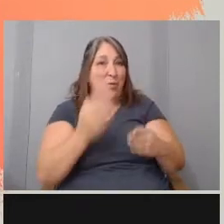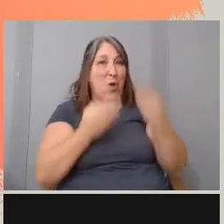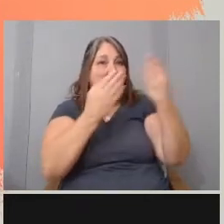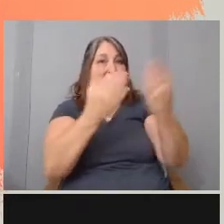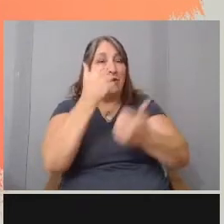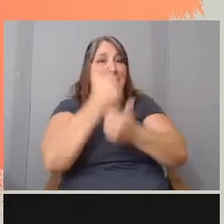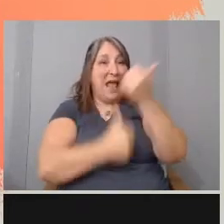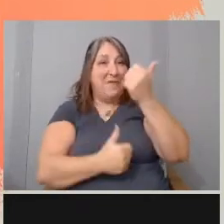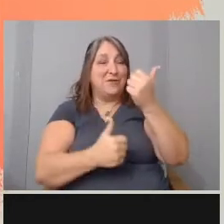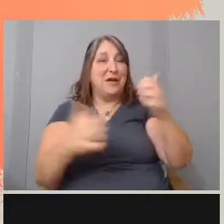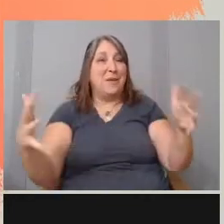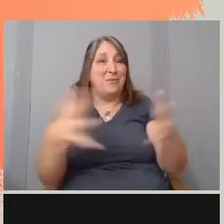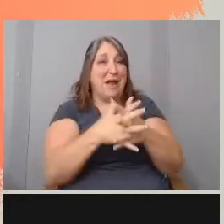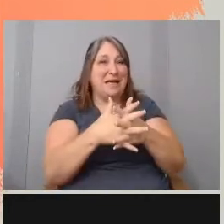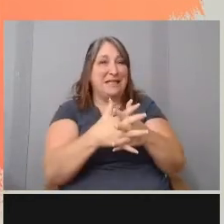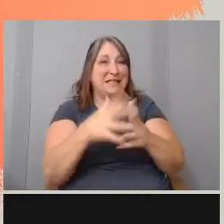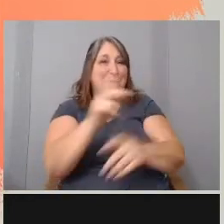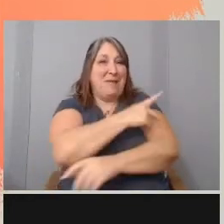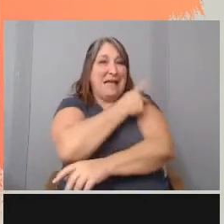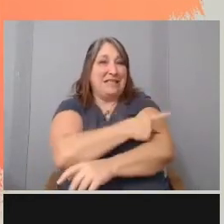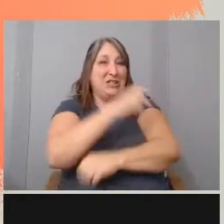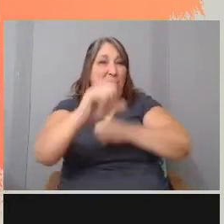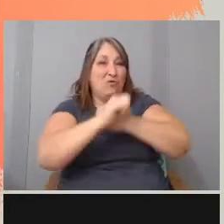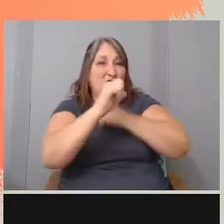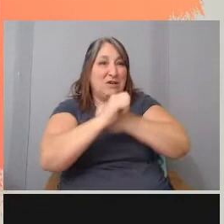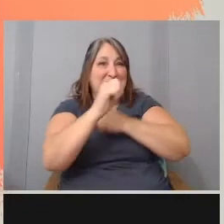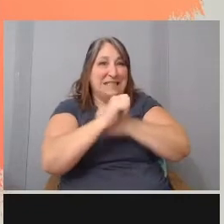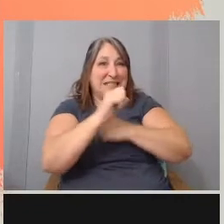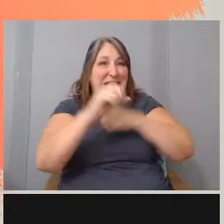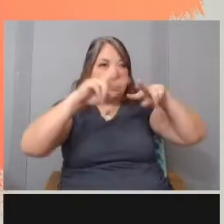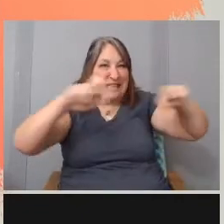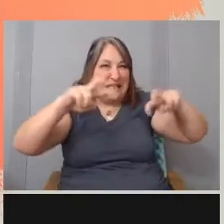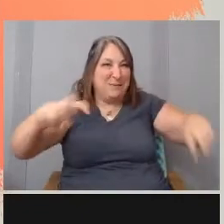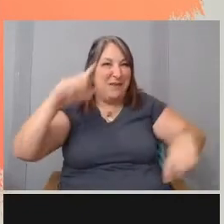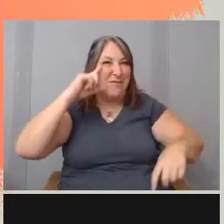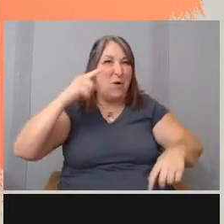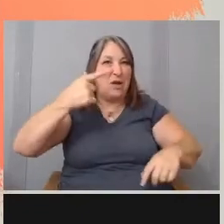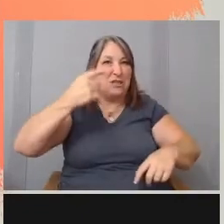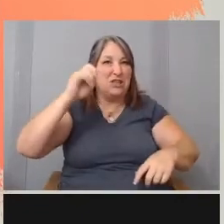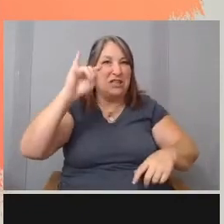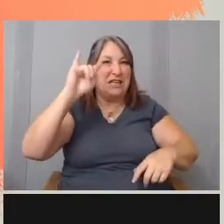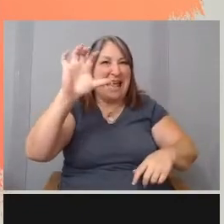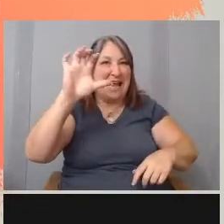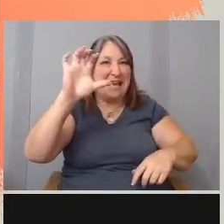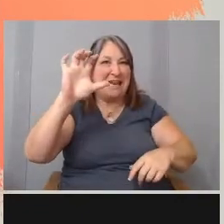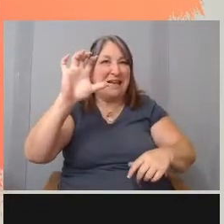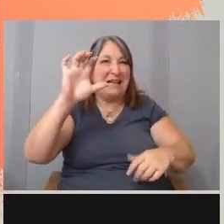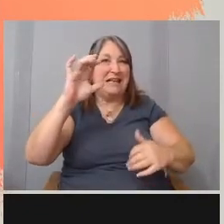a risk assessment for genetic abnormalities. You know, whether or not the baby will be